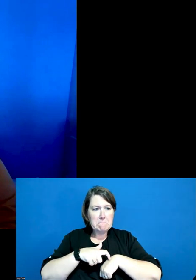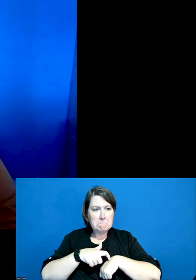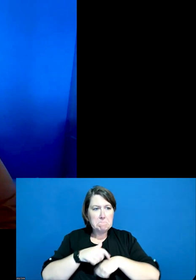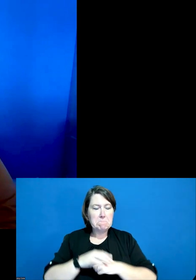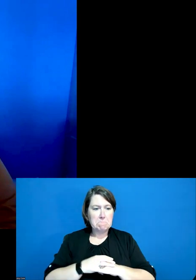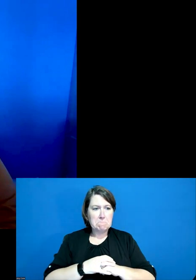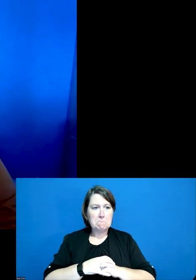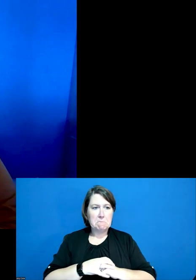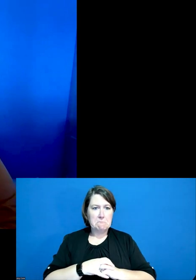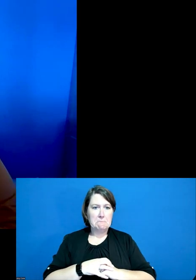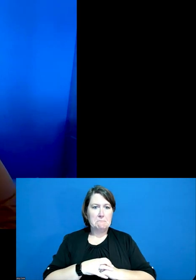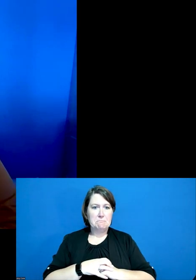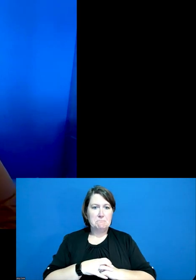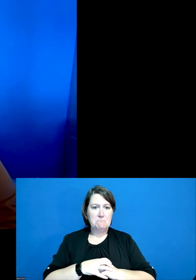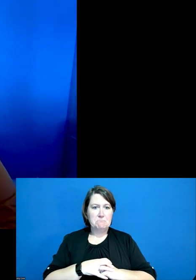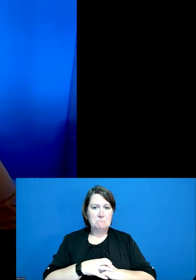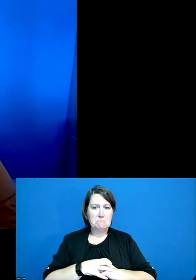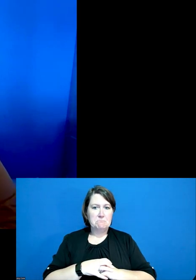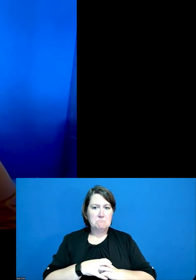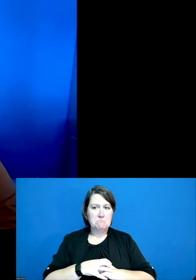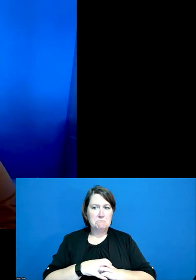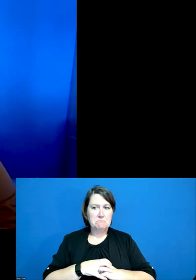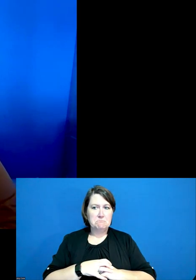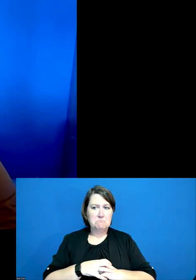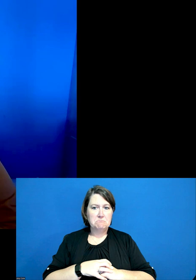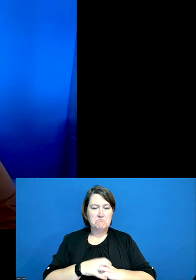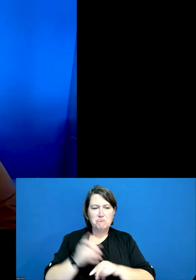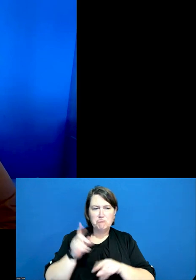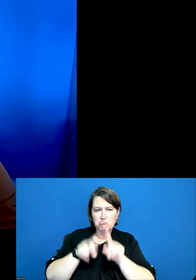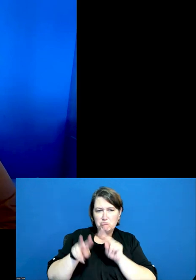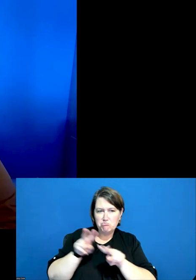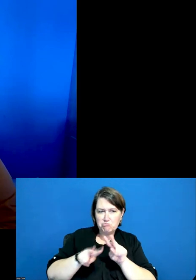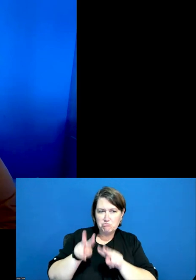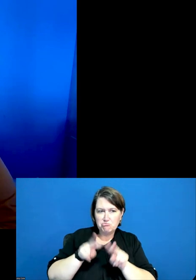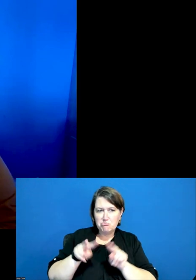So let me look at that Q&A and see if what everyone has.